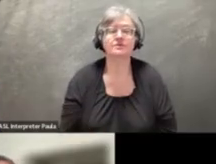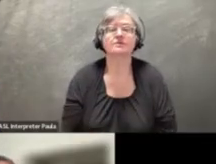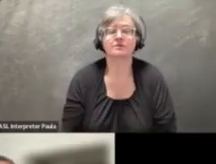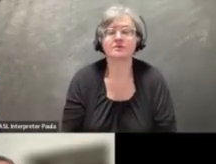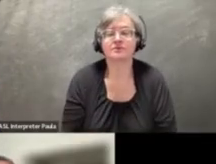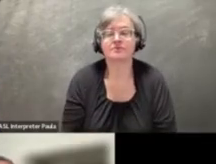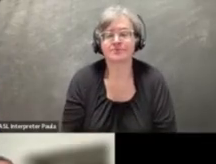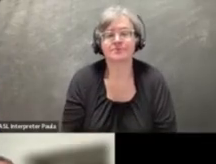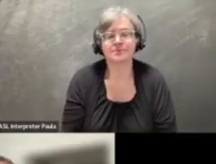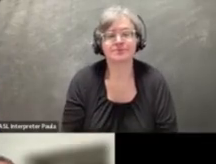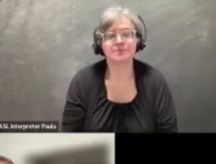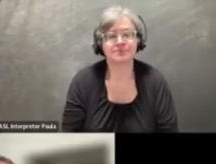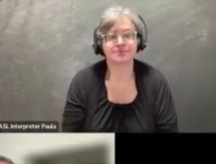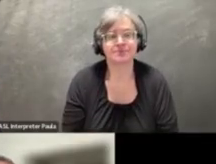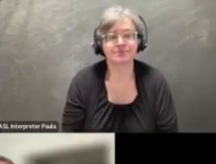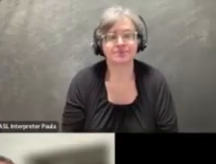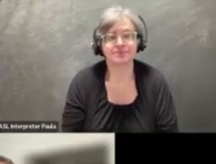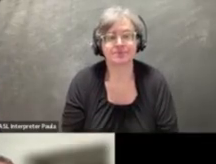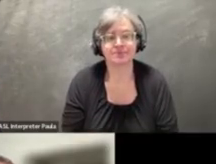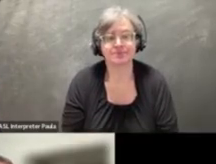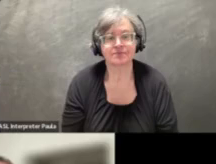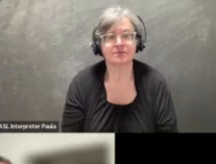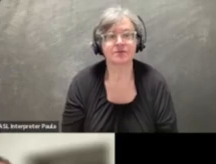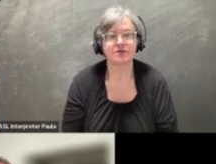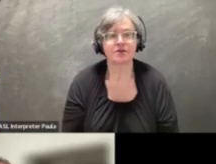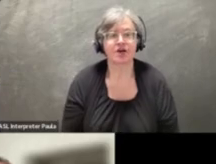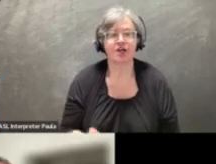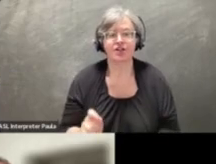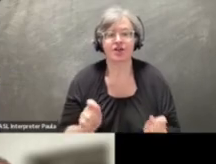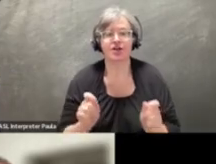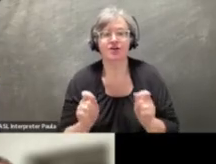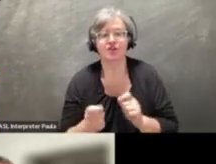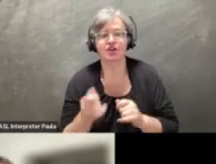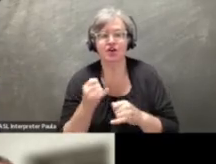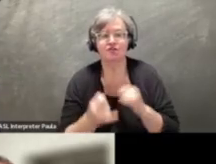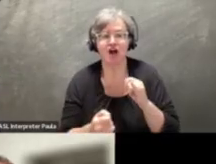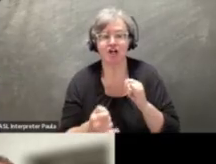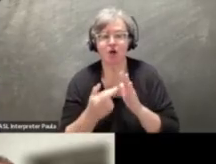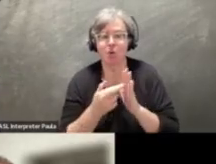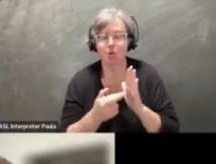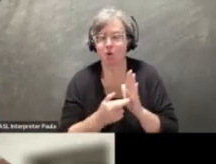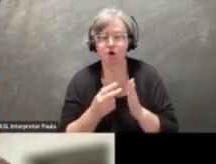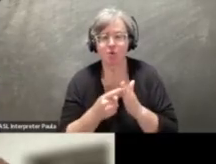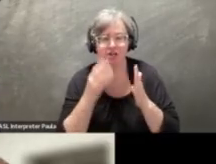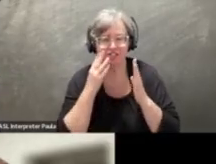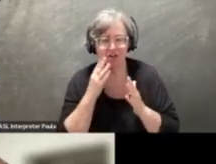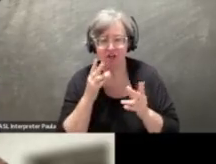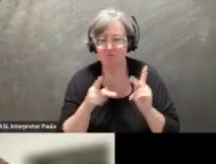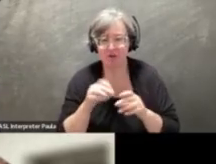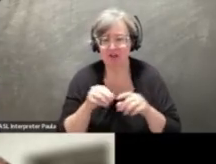this evolution of the final rule, one of the things that has been unfortunate is those in licensing and monitoring roles